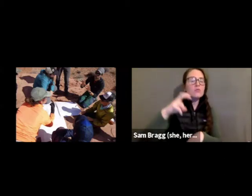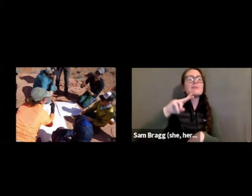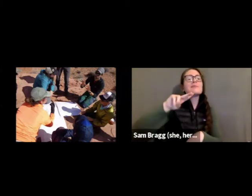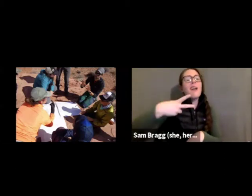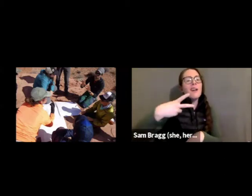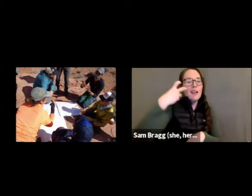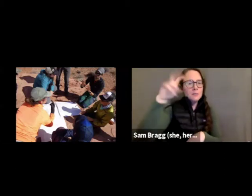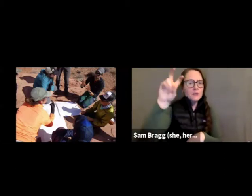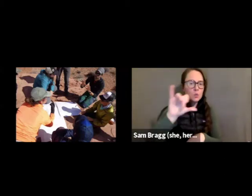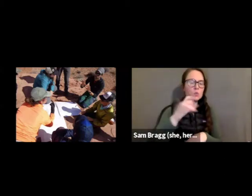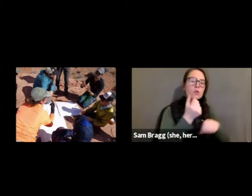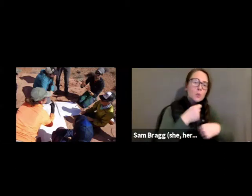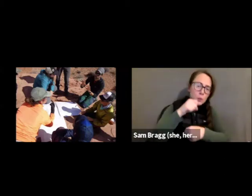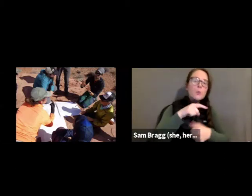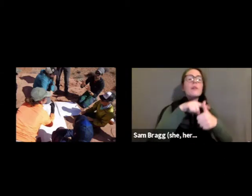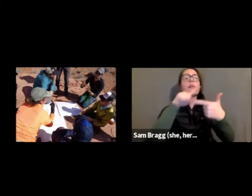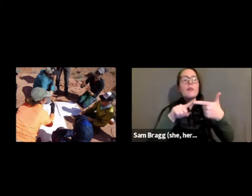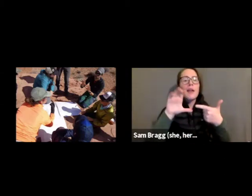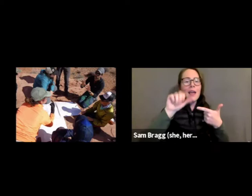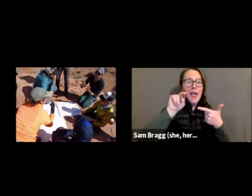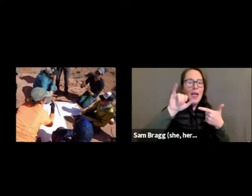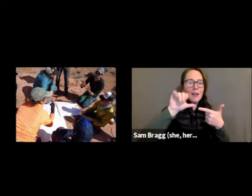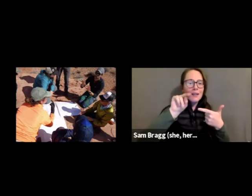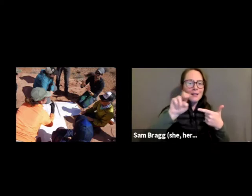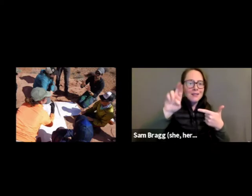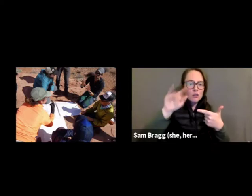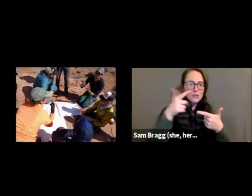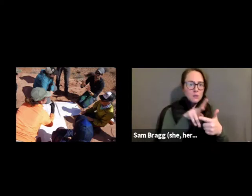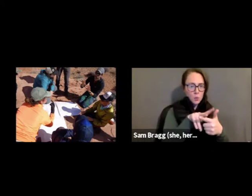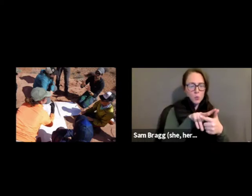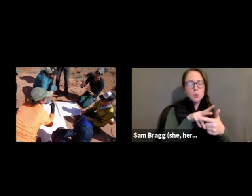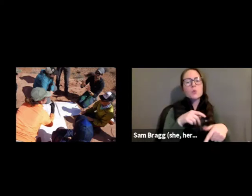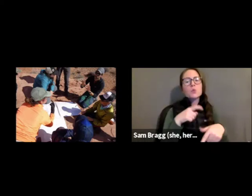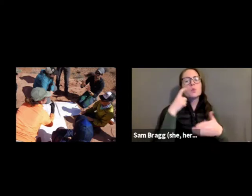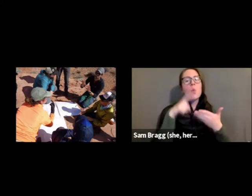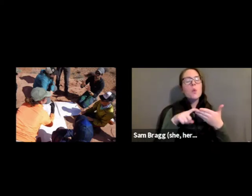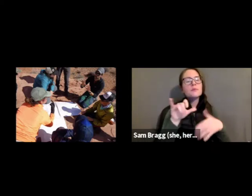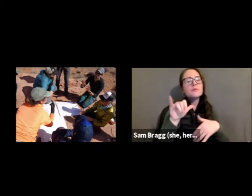the first trip and the second expedition as well when I went canoeing and then canyoning as well.